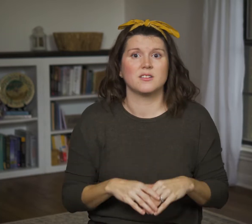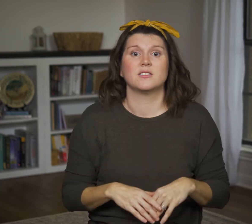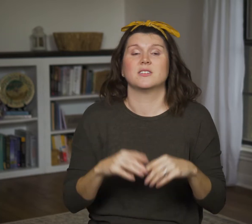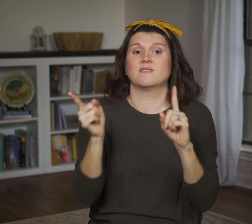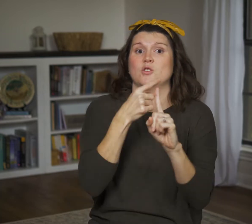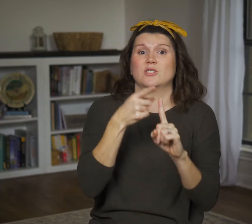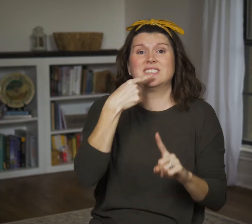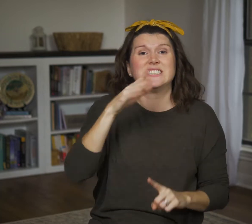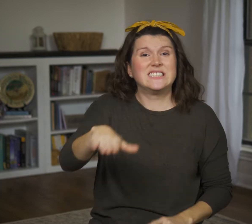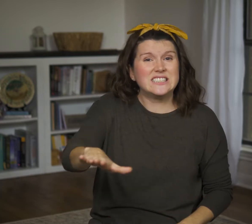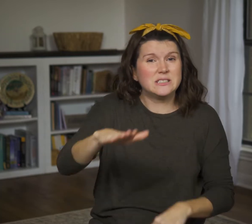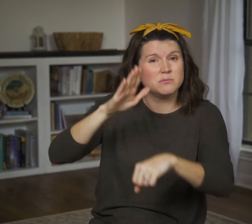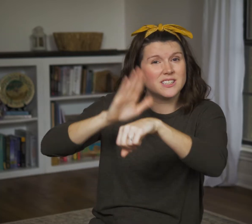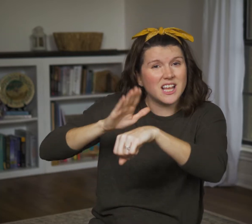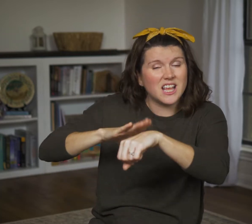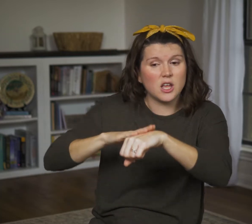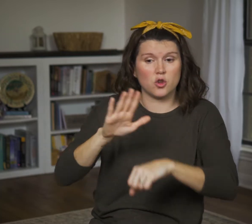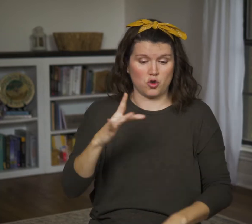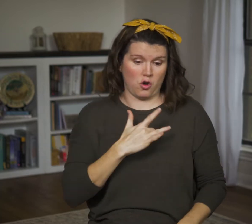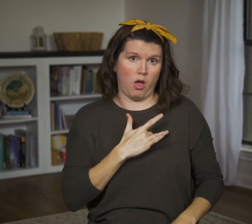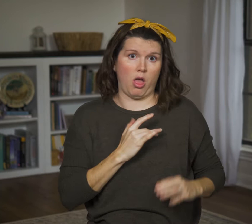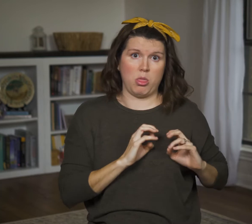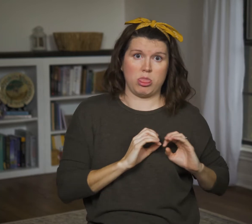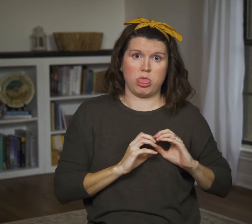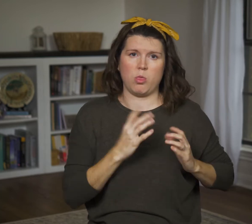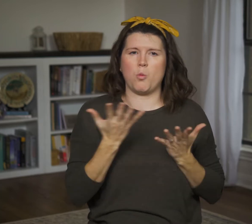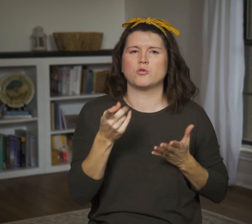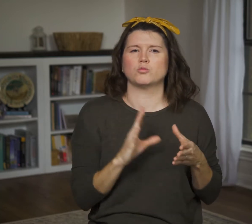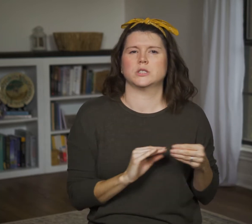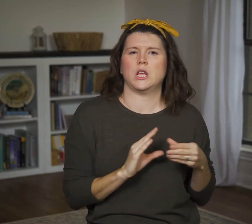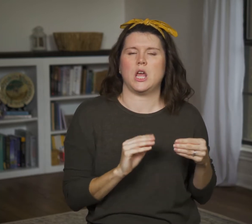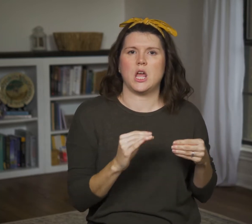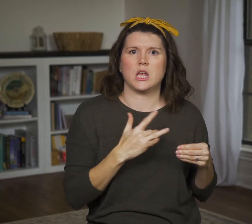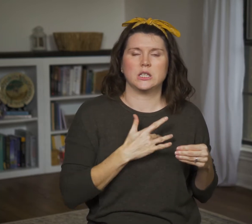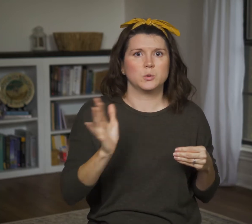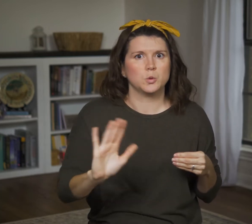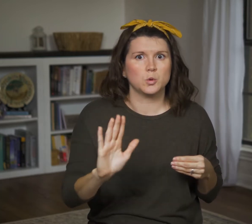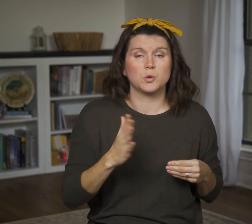First, he says, “Beware lest you say in your heart,